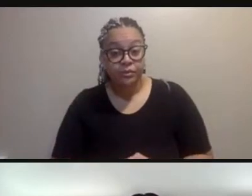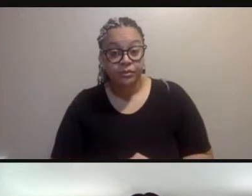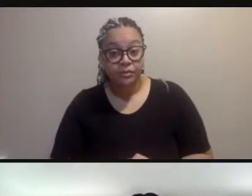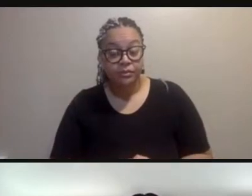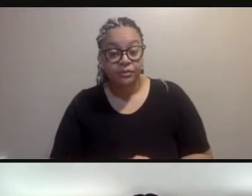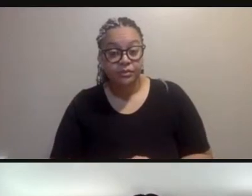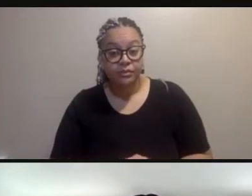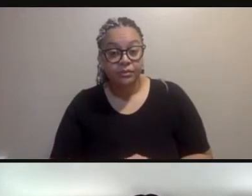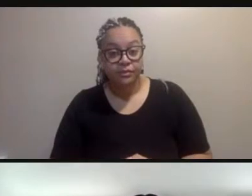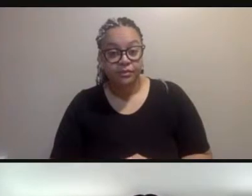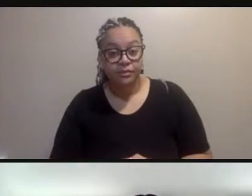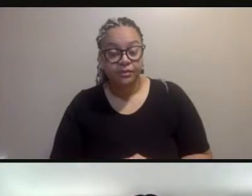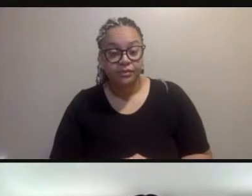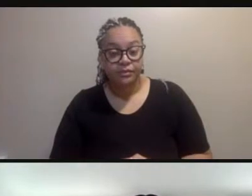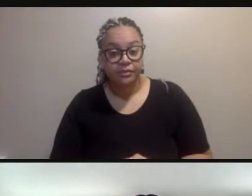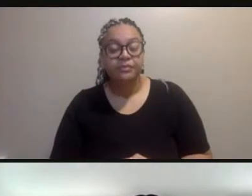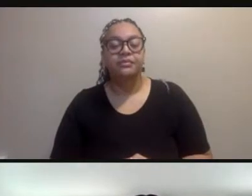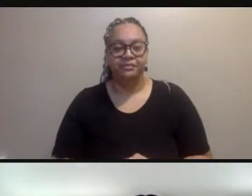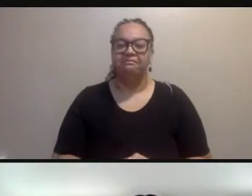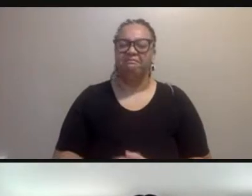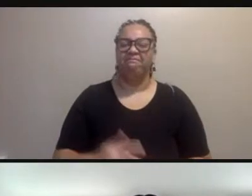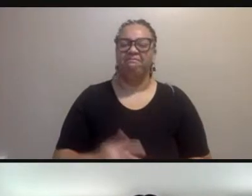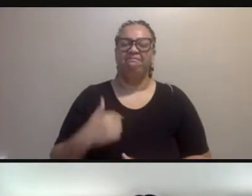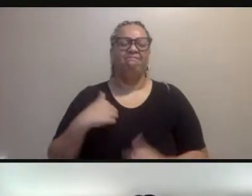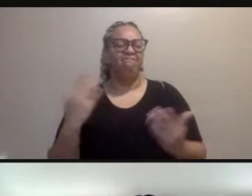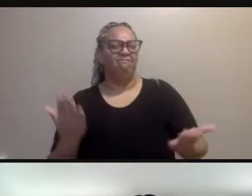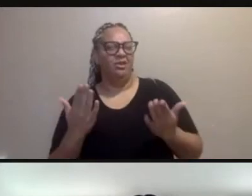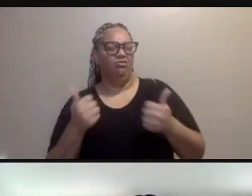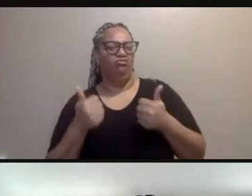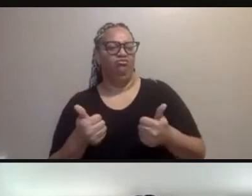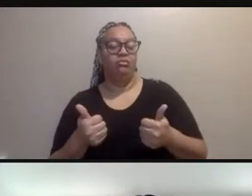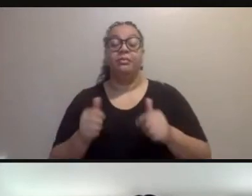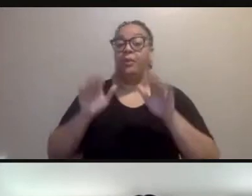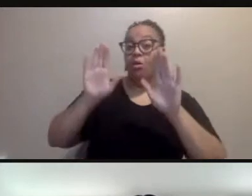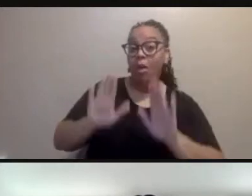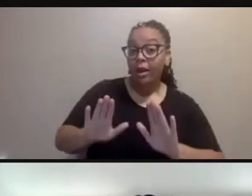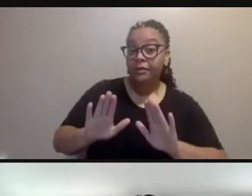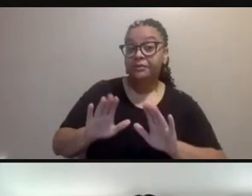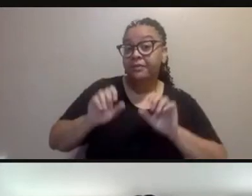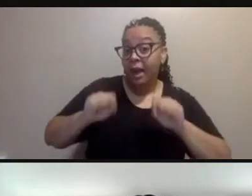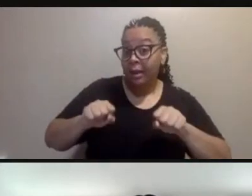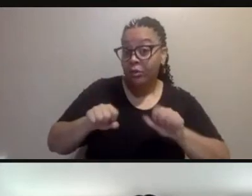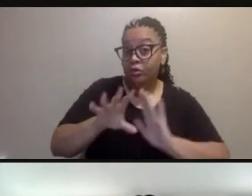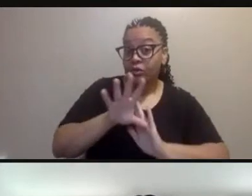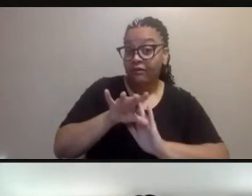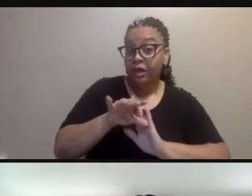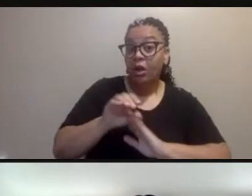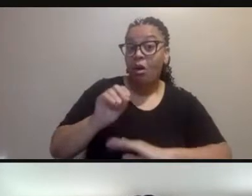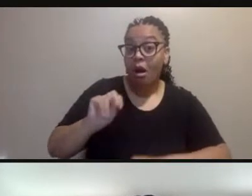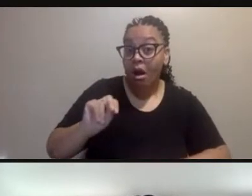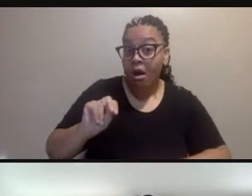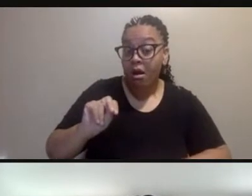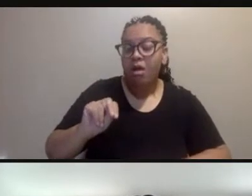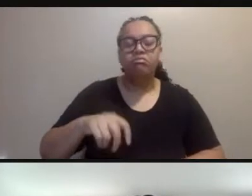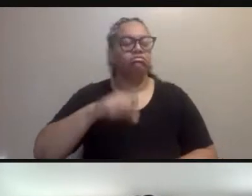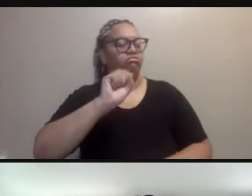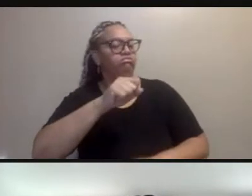HI, BOB.